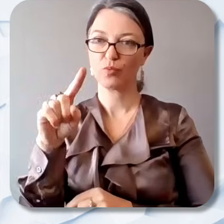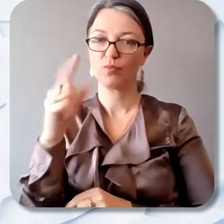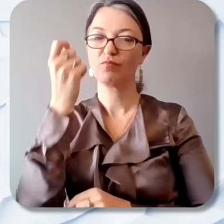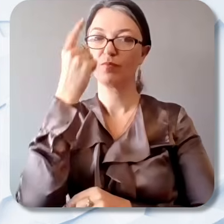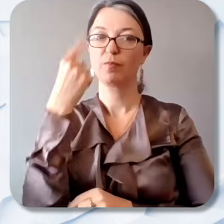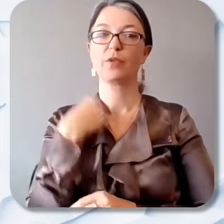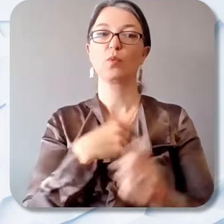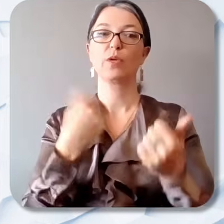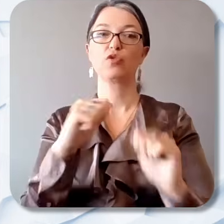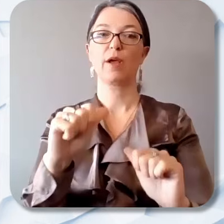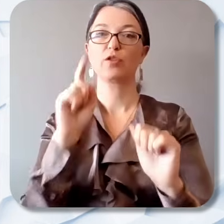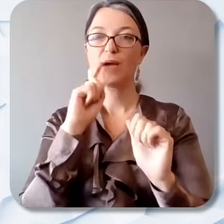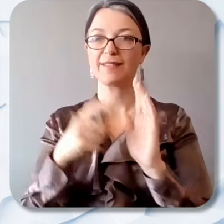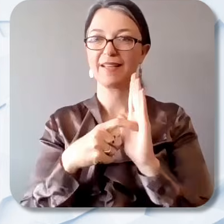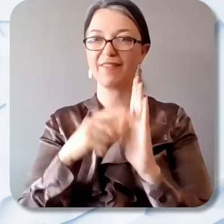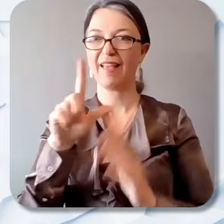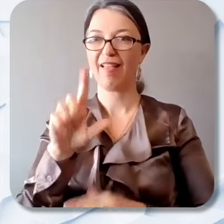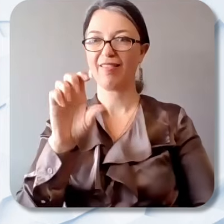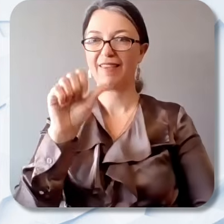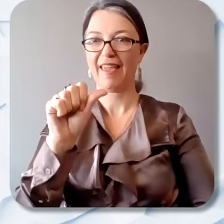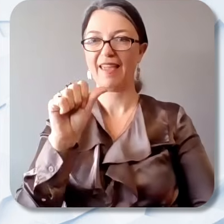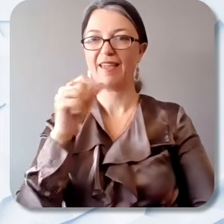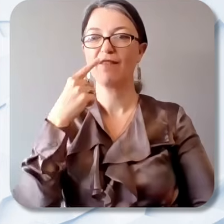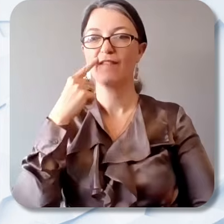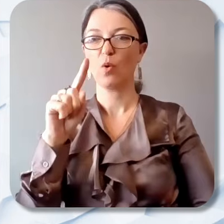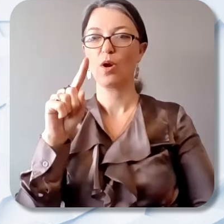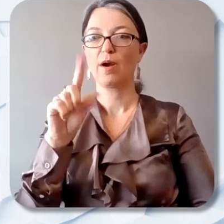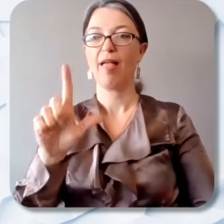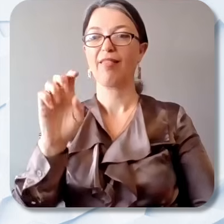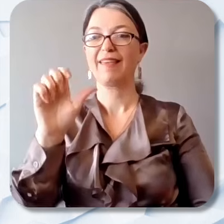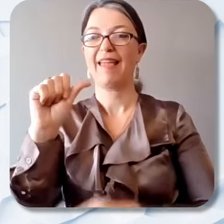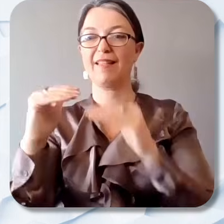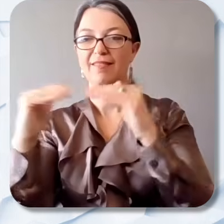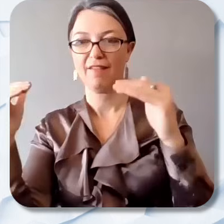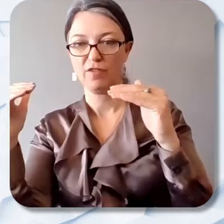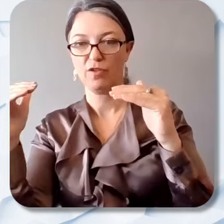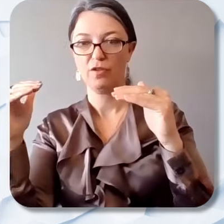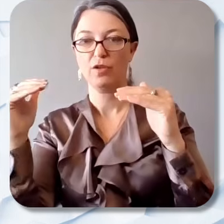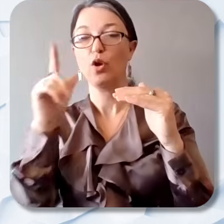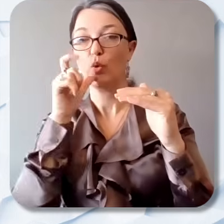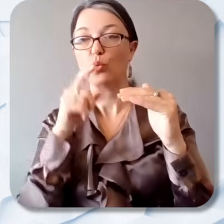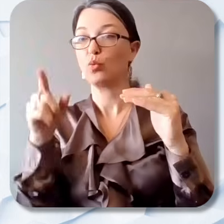to identify LEAs at a student, at a LEA level, who are not providing supports generally to